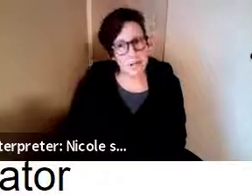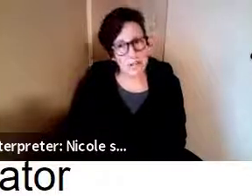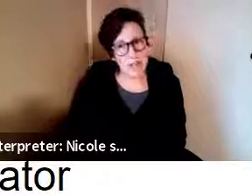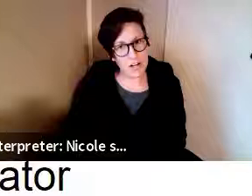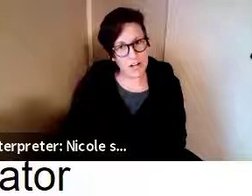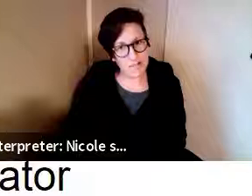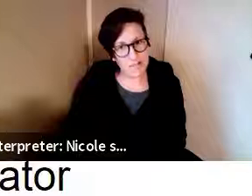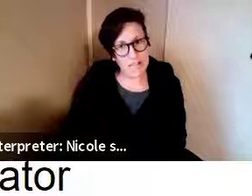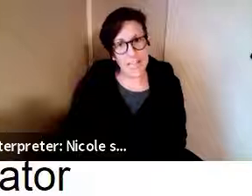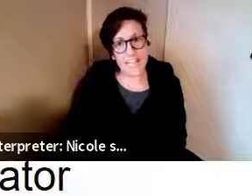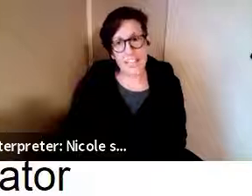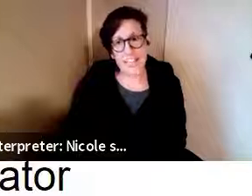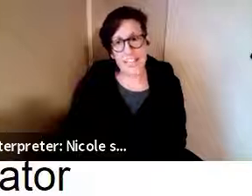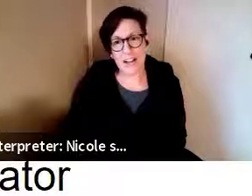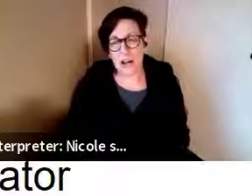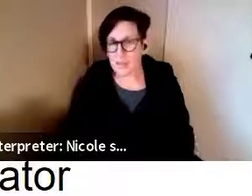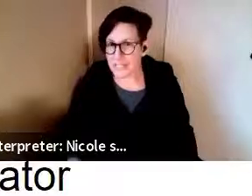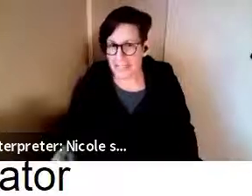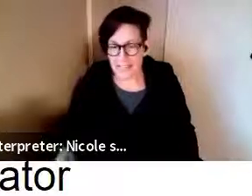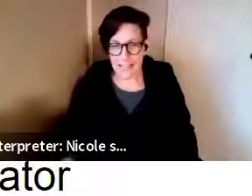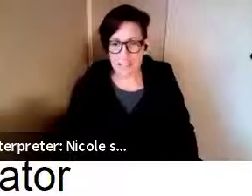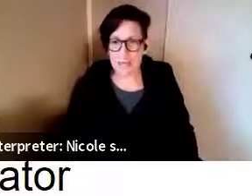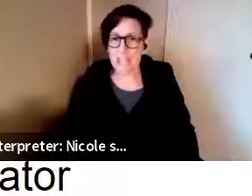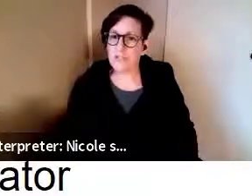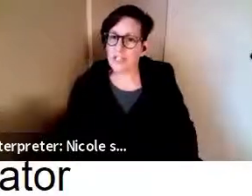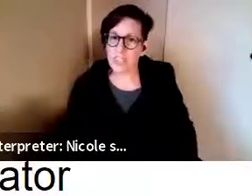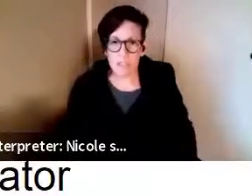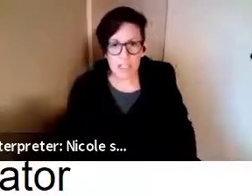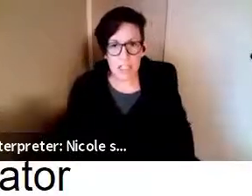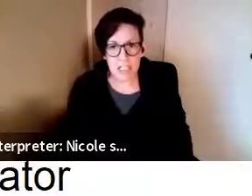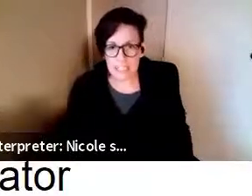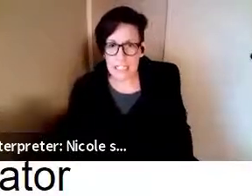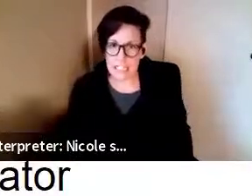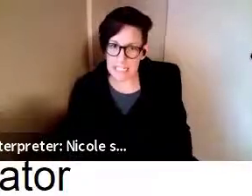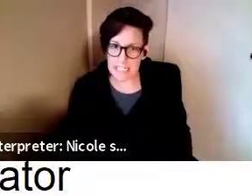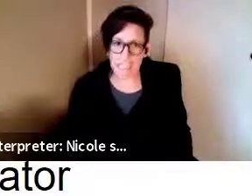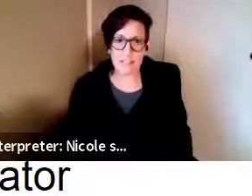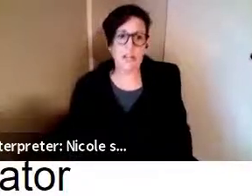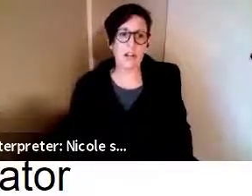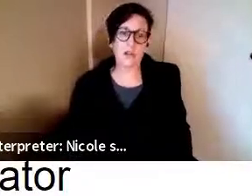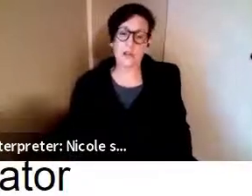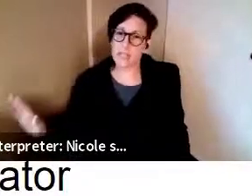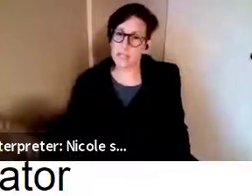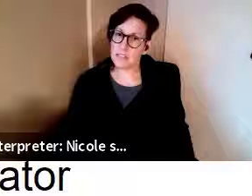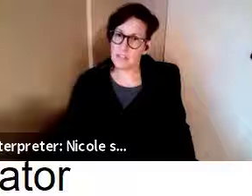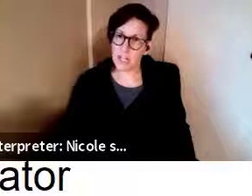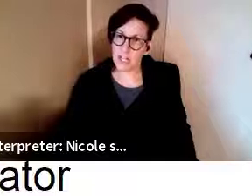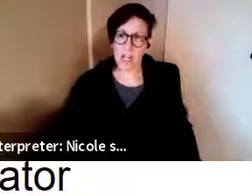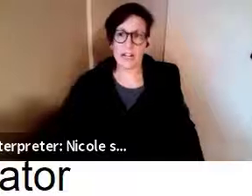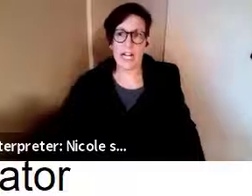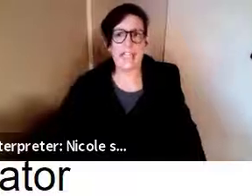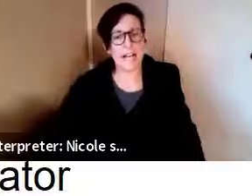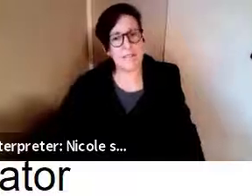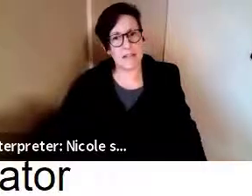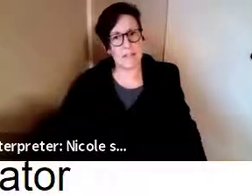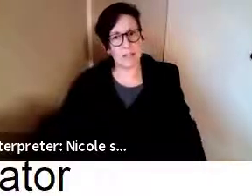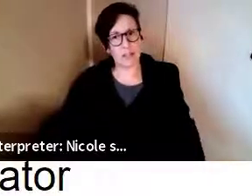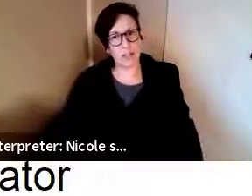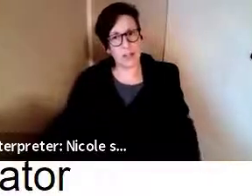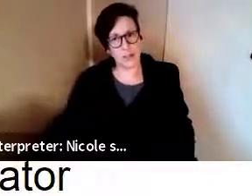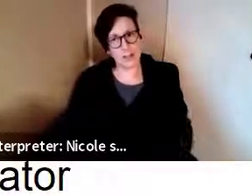on one another and she's always telling me you should go get your ed ed. So because of her. I got my terminal degree.